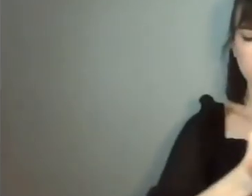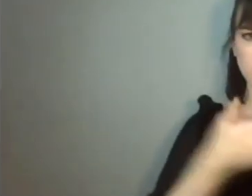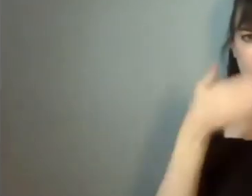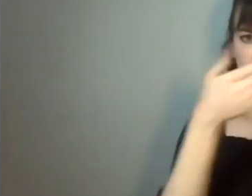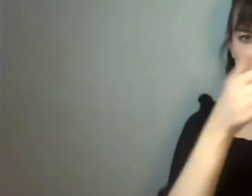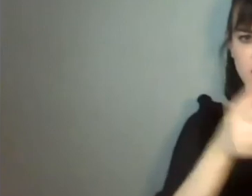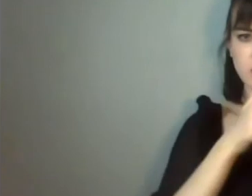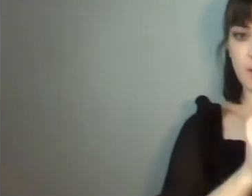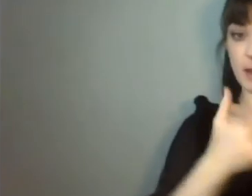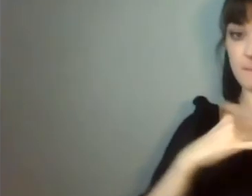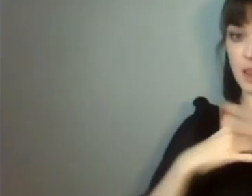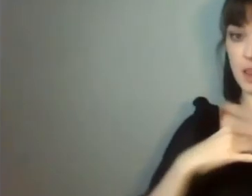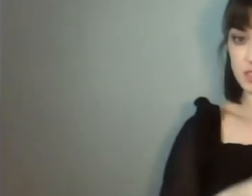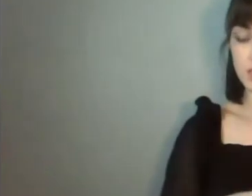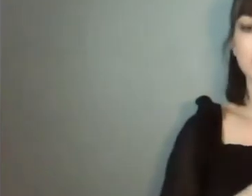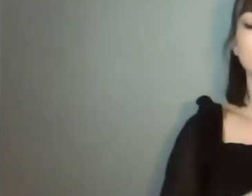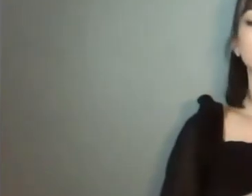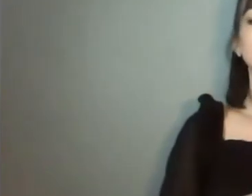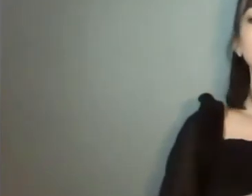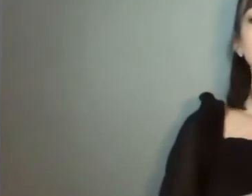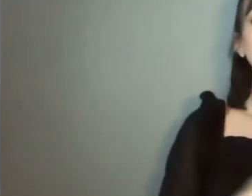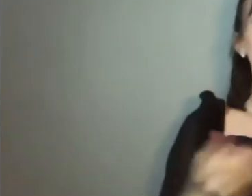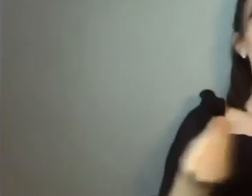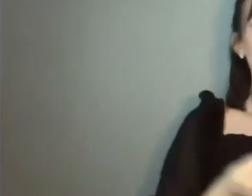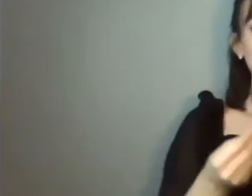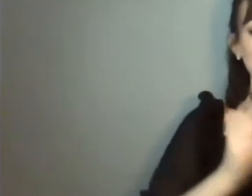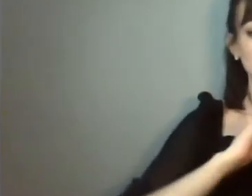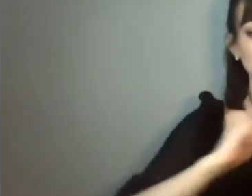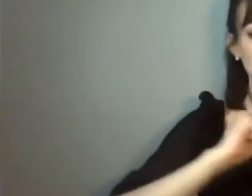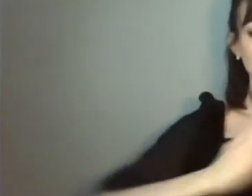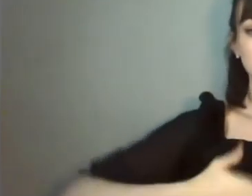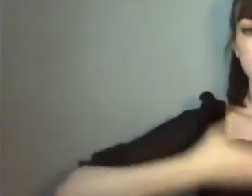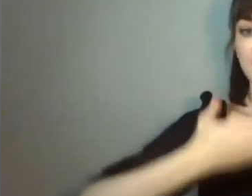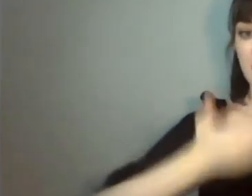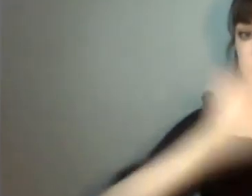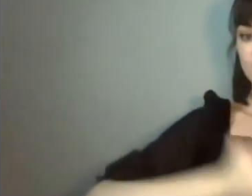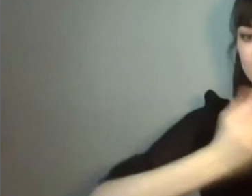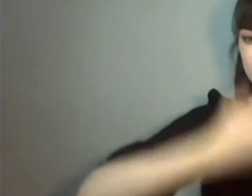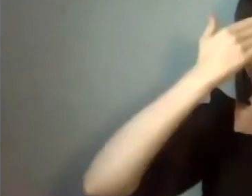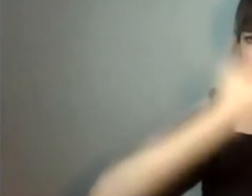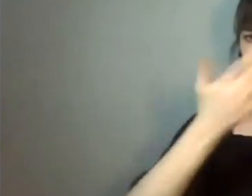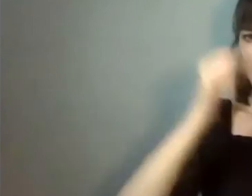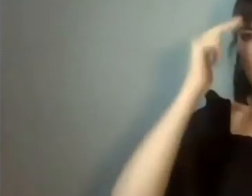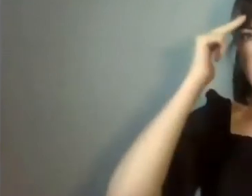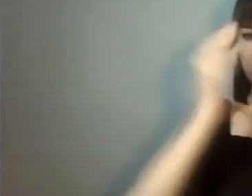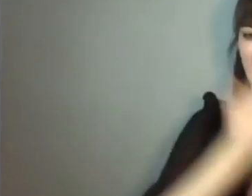So financial service providers have learned to understand the functional approach to capacity and